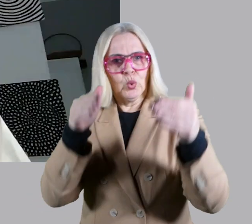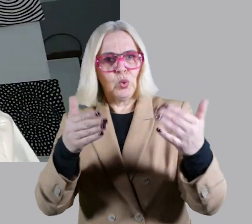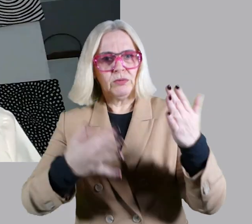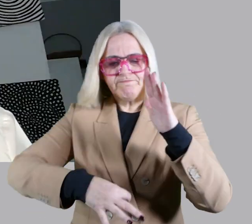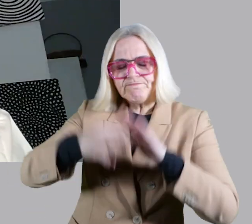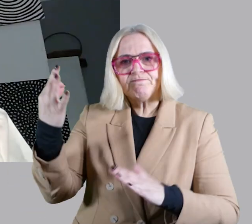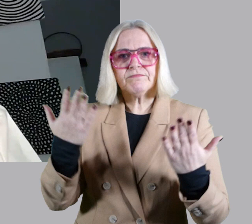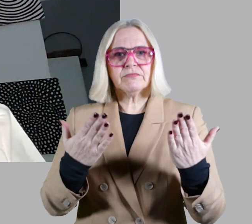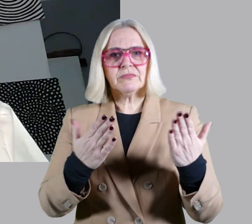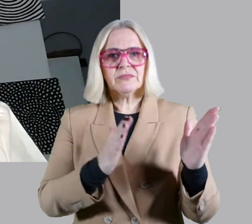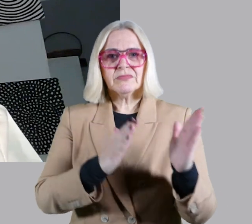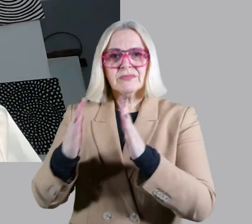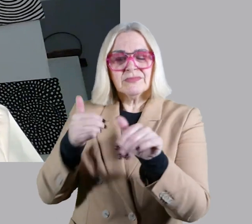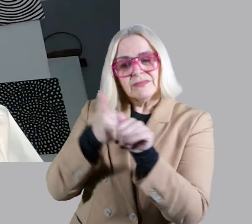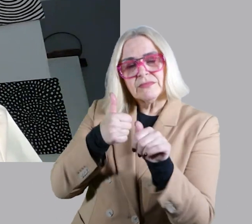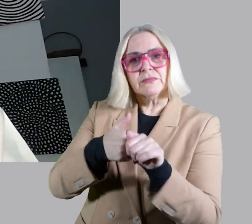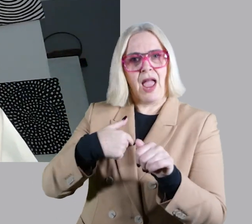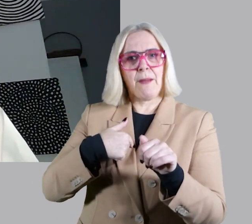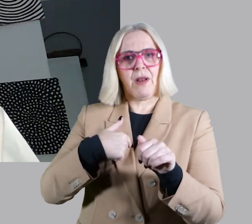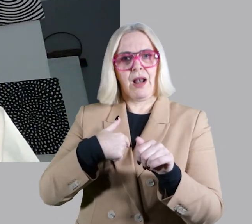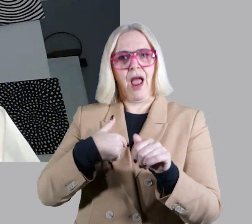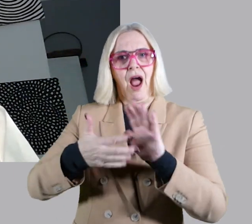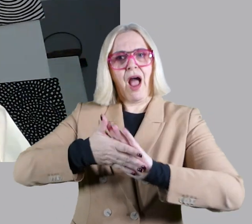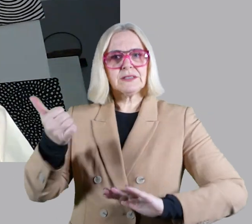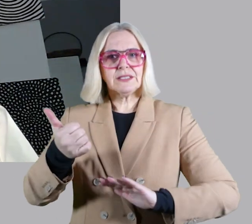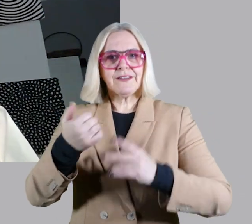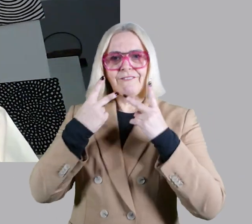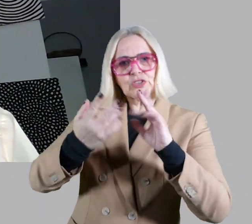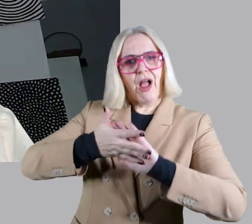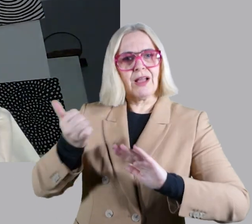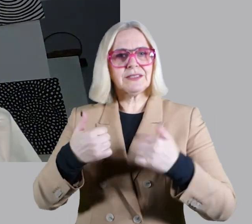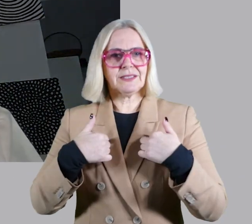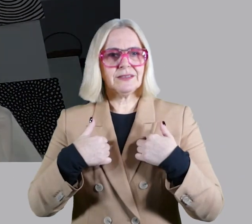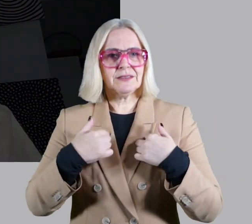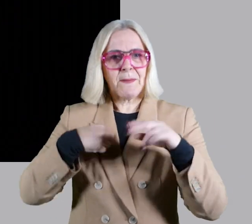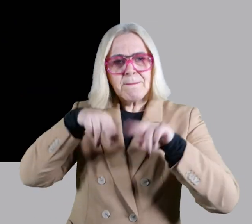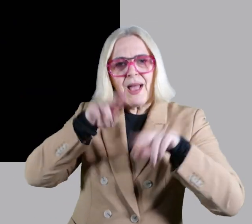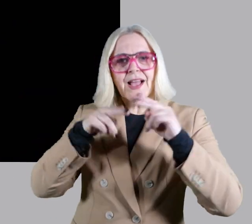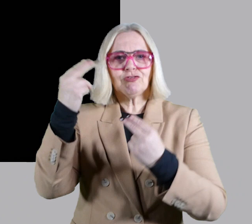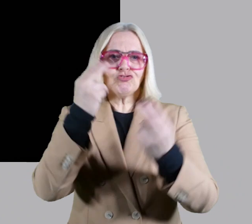Aside from advocacy, I am an artist, a visual artist. I paint and I draw.